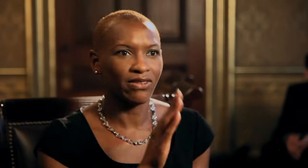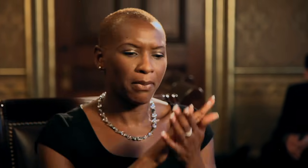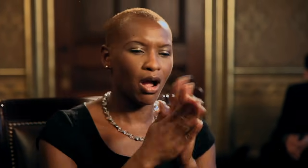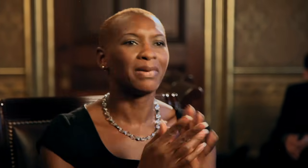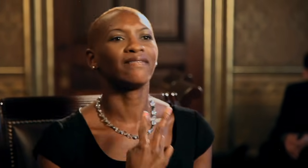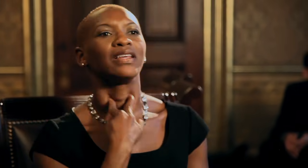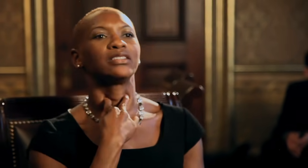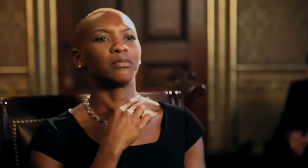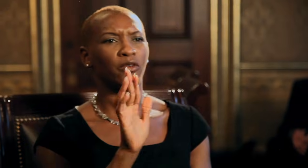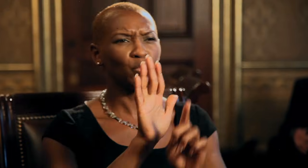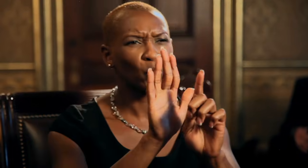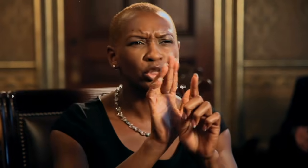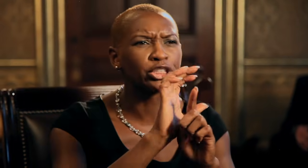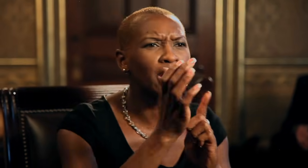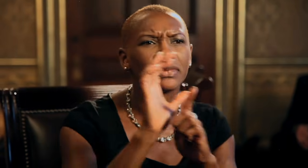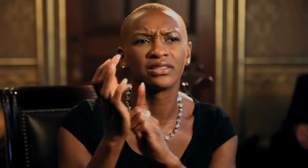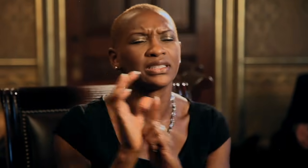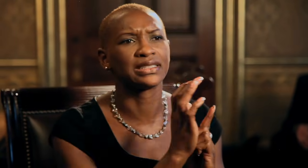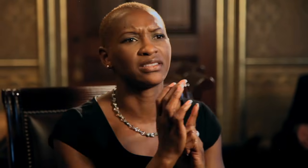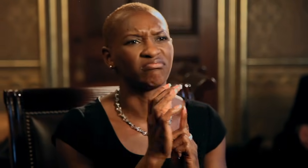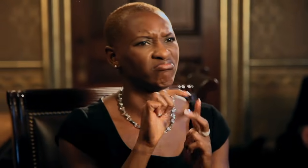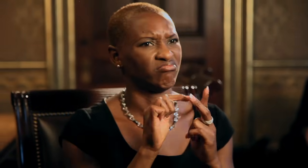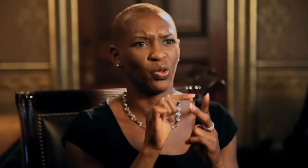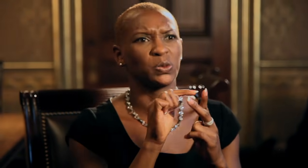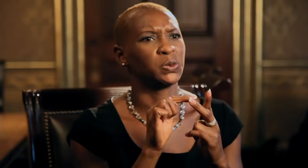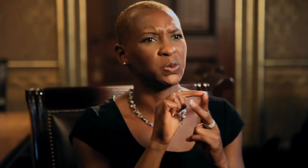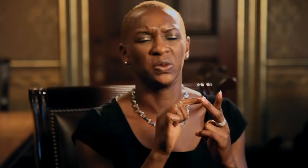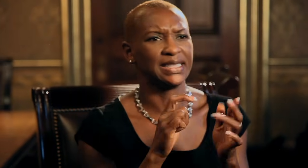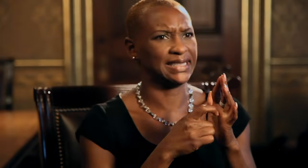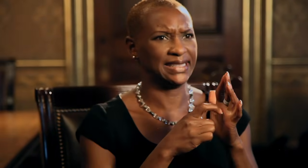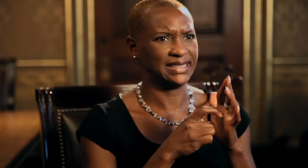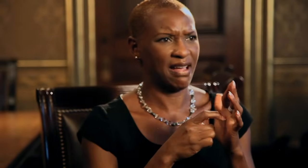Never become a victim of your circumstances. Those are the two key quotes.